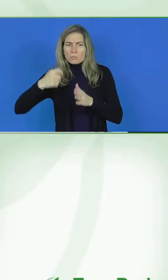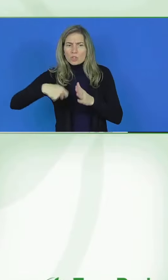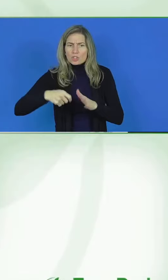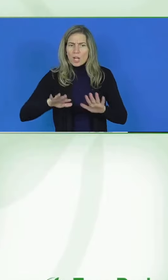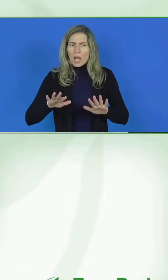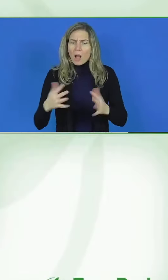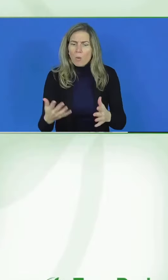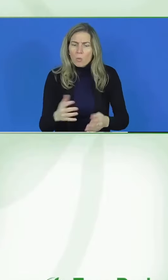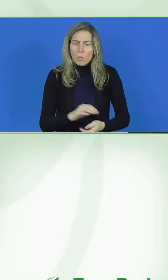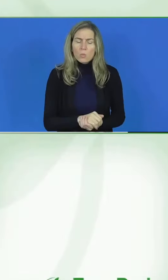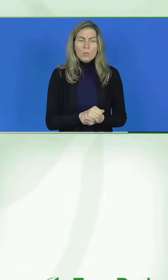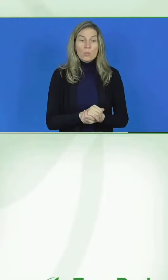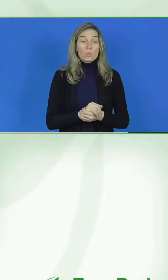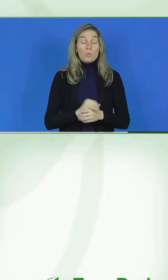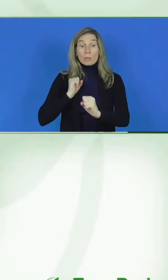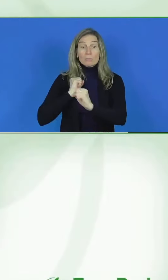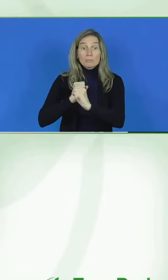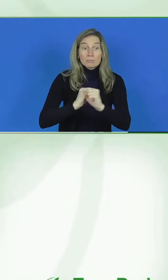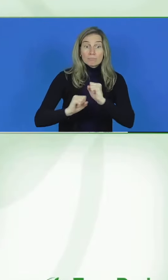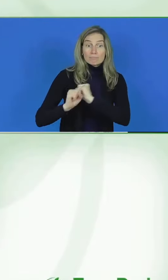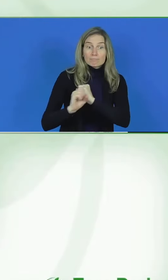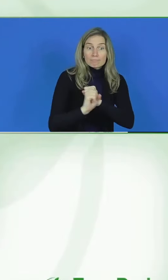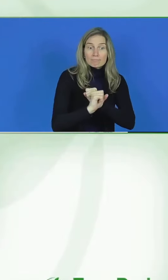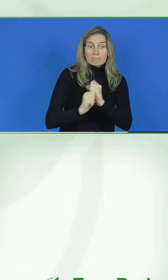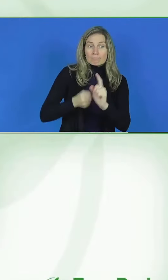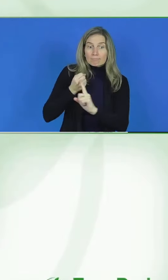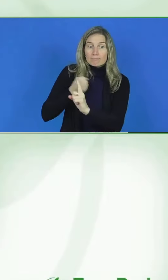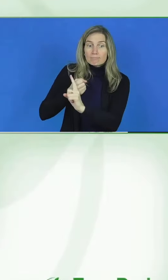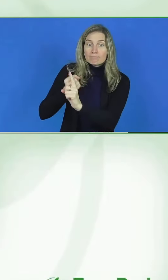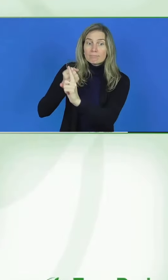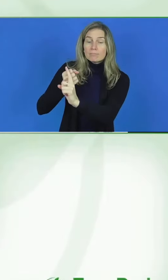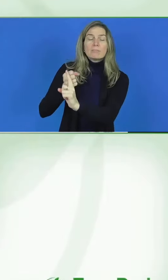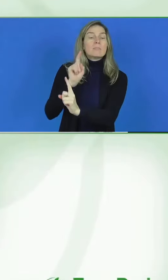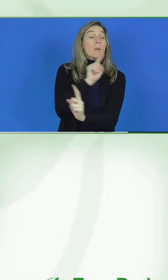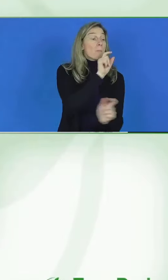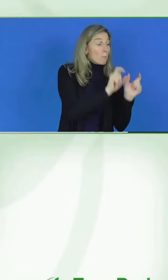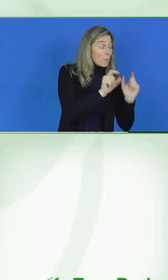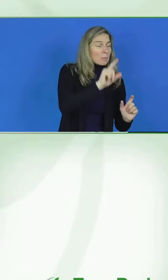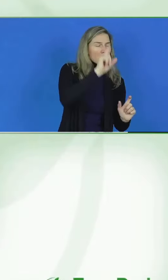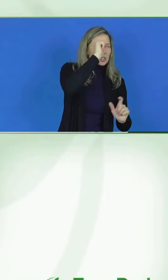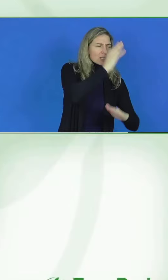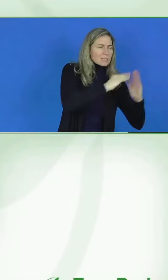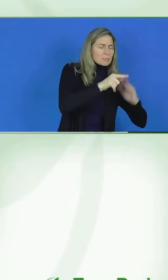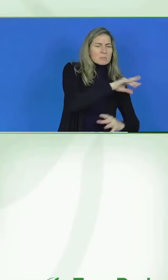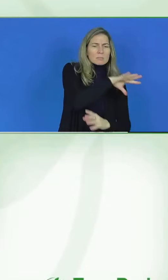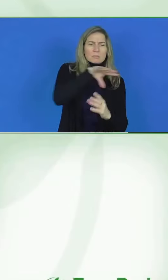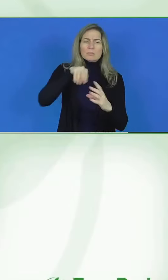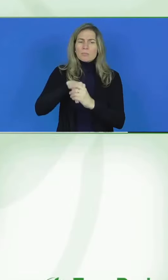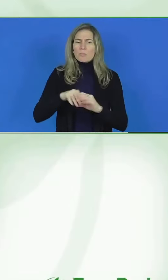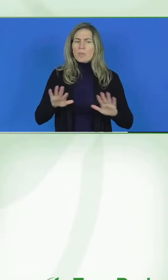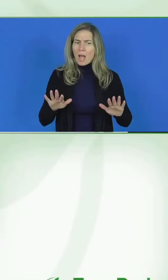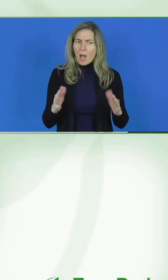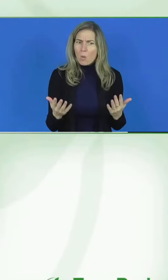How to employ people with disabilities, with intellectual disabilities. How to build inclusive organisations.